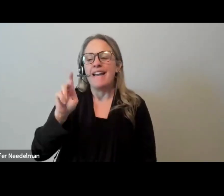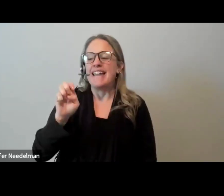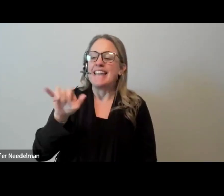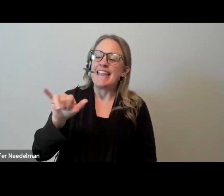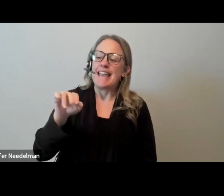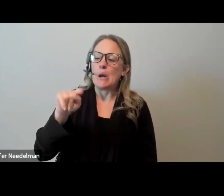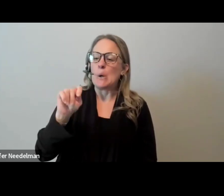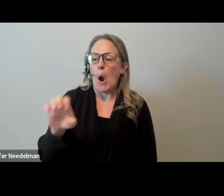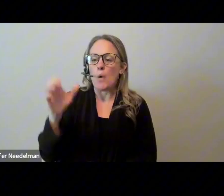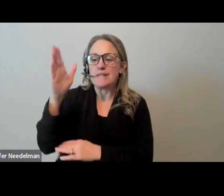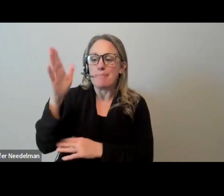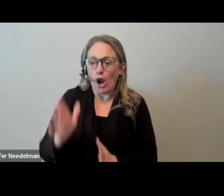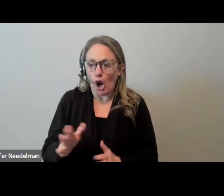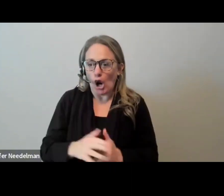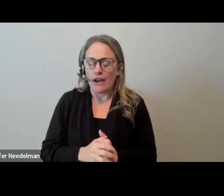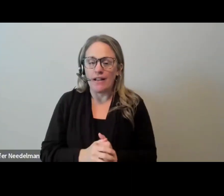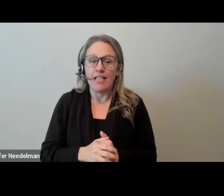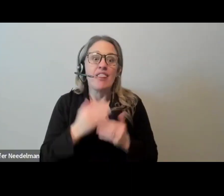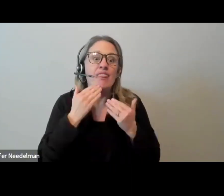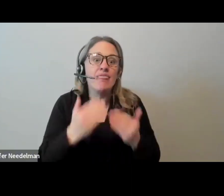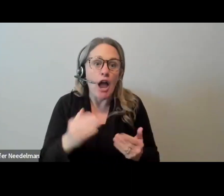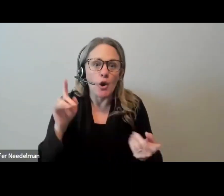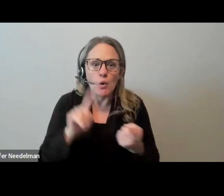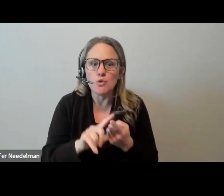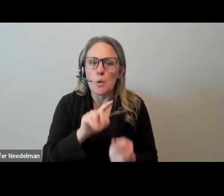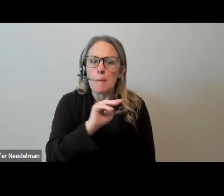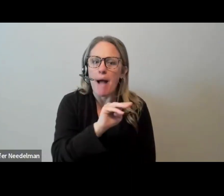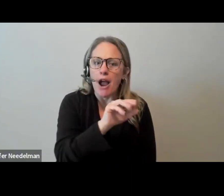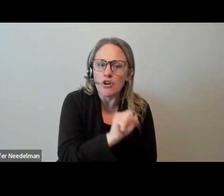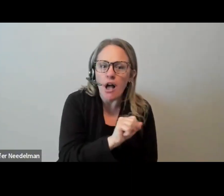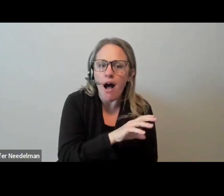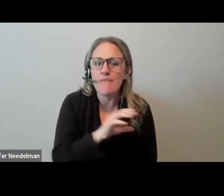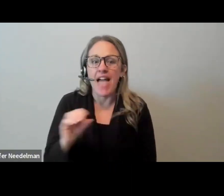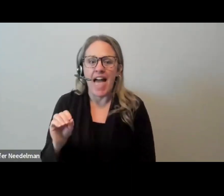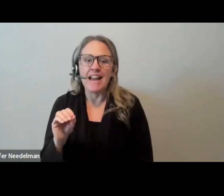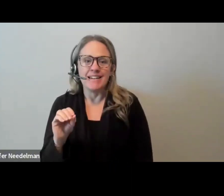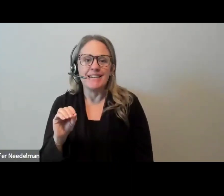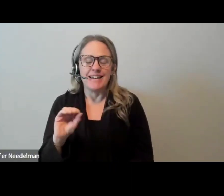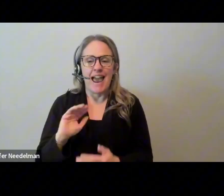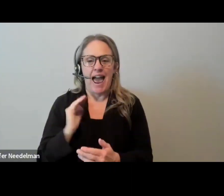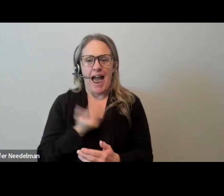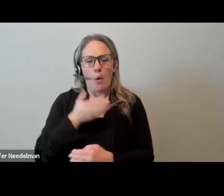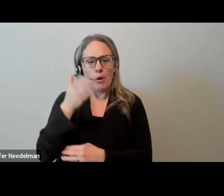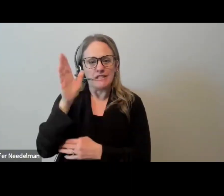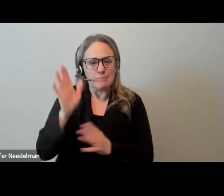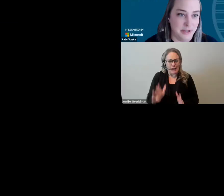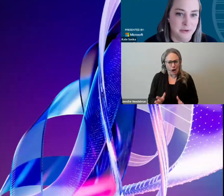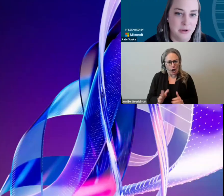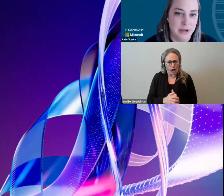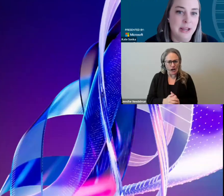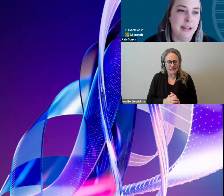Again, a big thank you to her and to Microsoft for supporting this event and keeping it no cost for all of you.